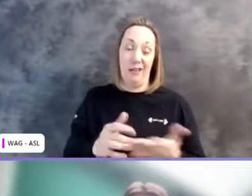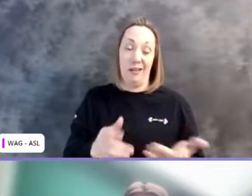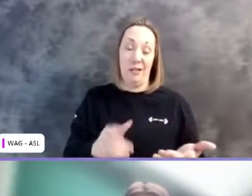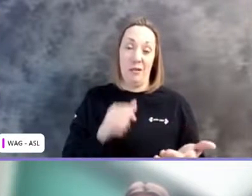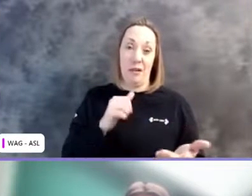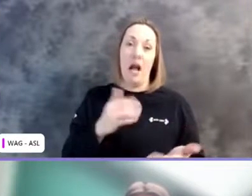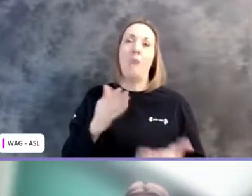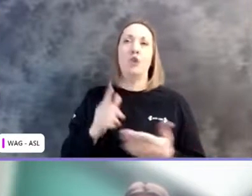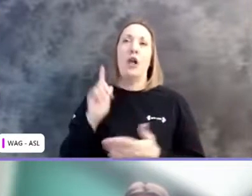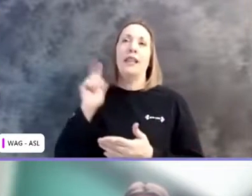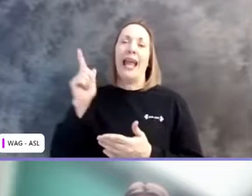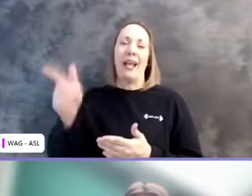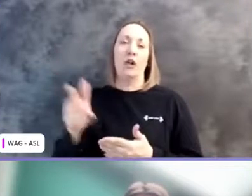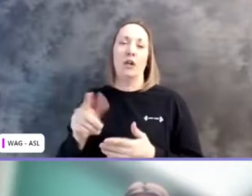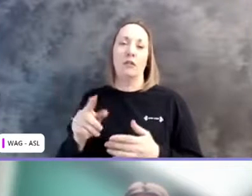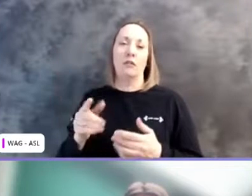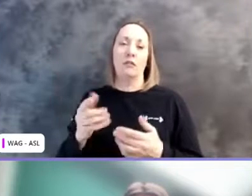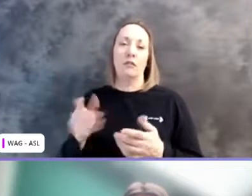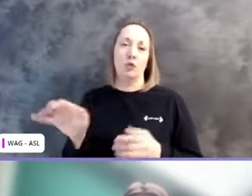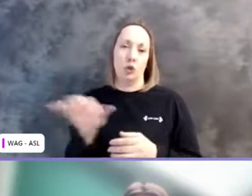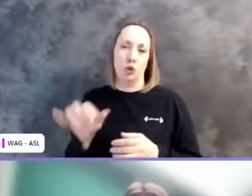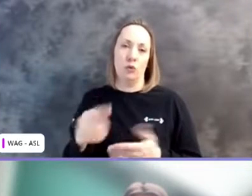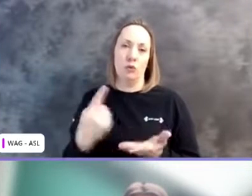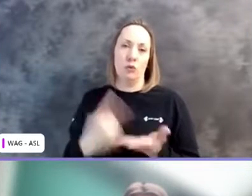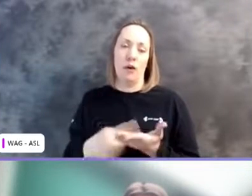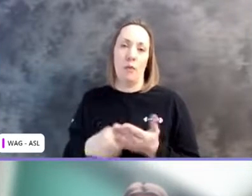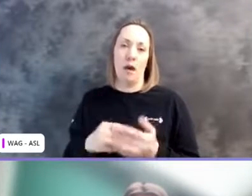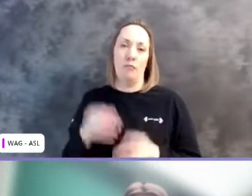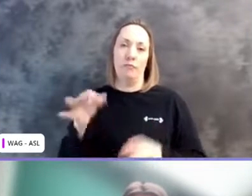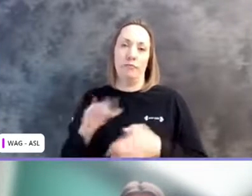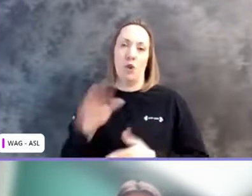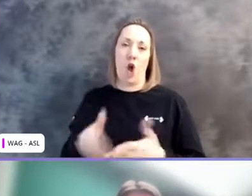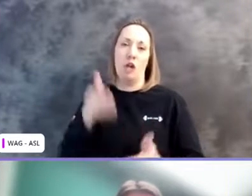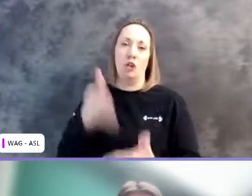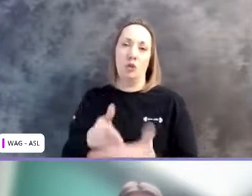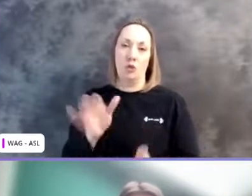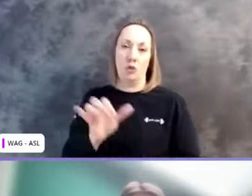maybe a lawsuit drives it or something else, but I'm sure